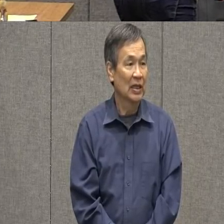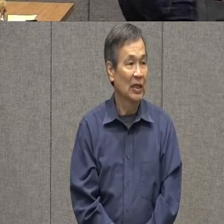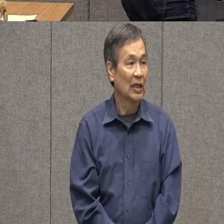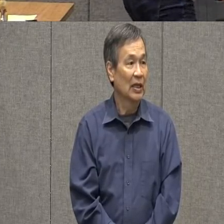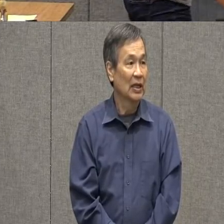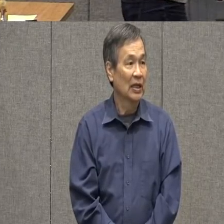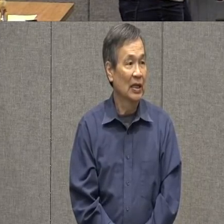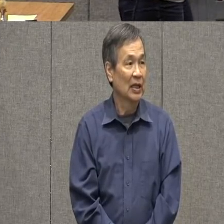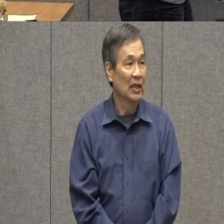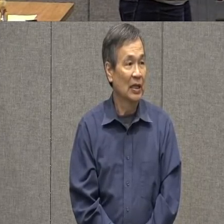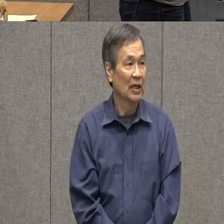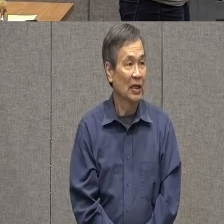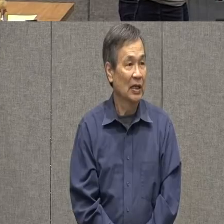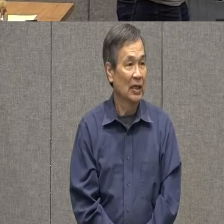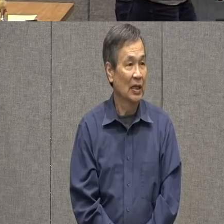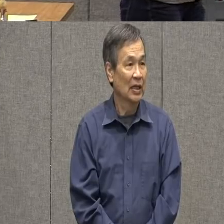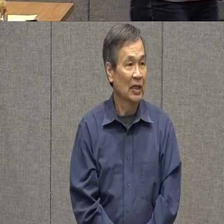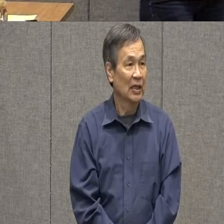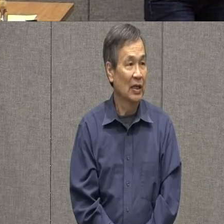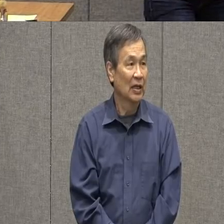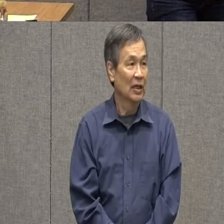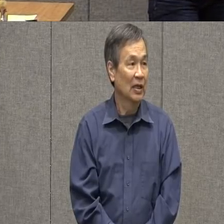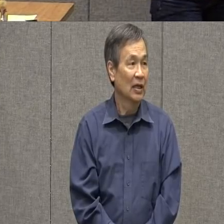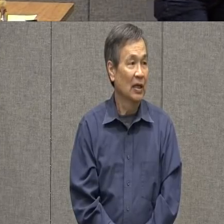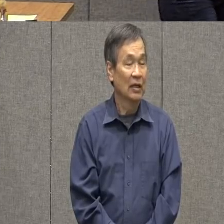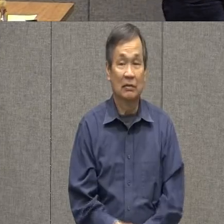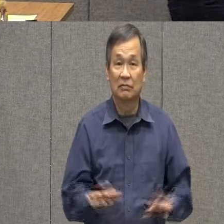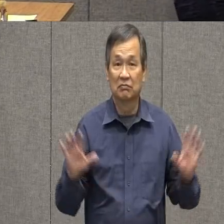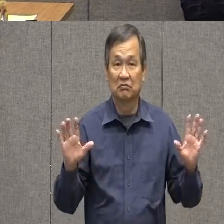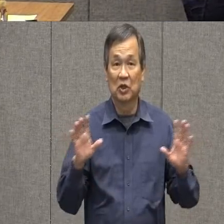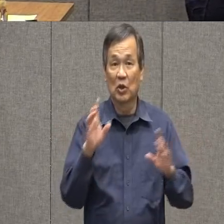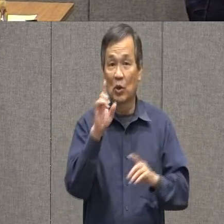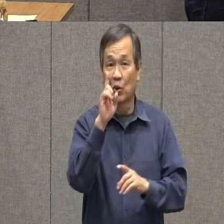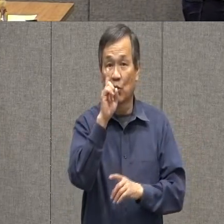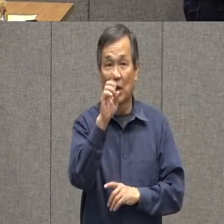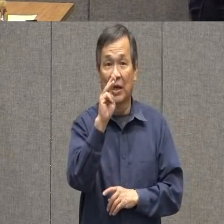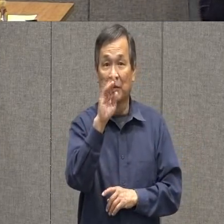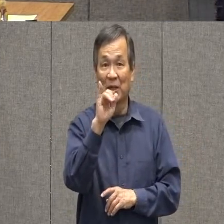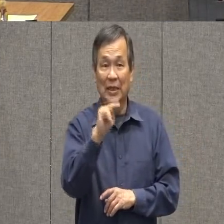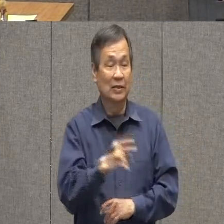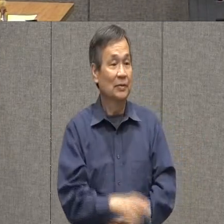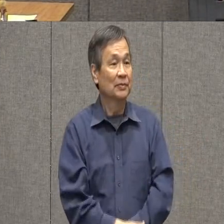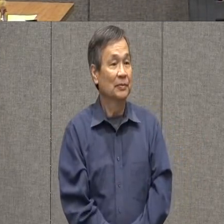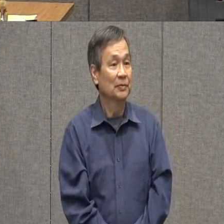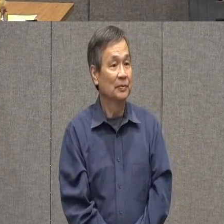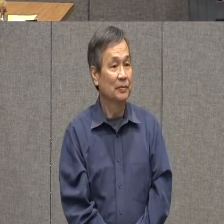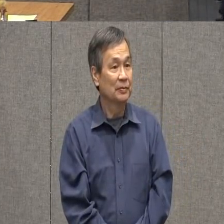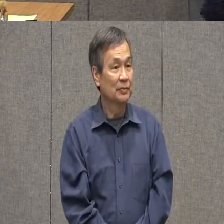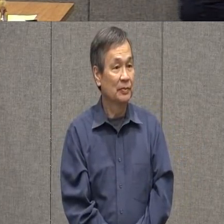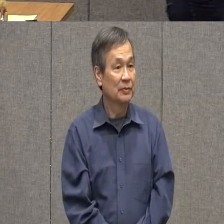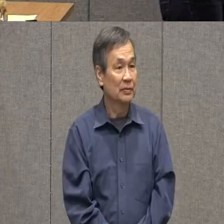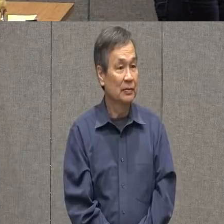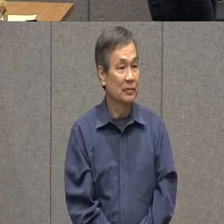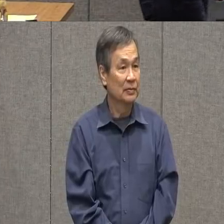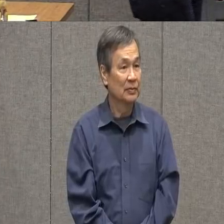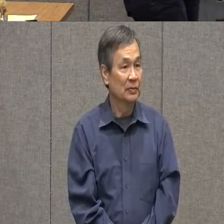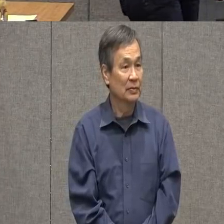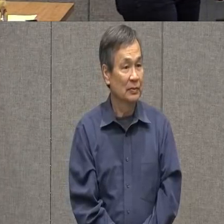Eight, nine, 10! Boom! Nailed it. Thank you Ms. Ley. Will you turn off the music? Excellent!